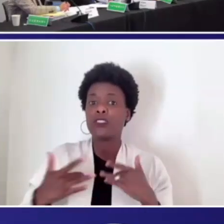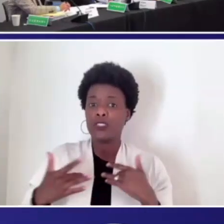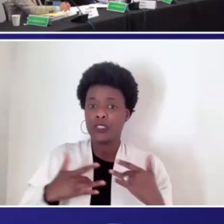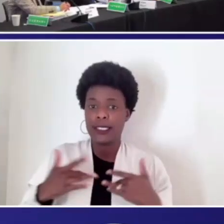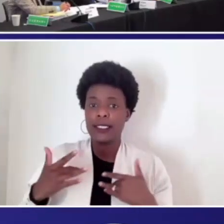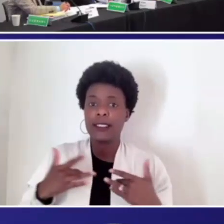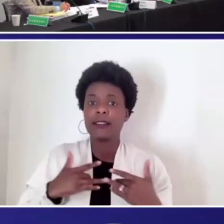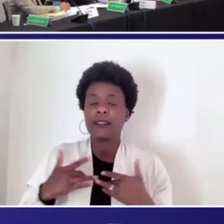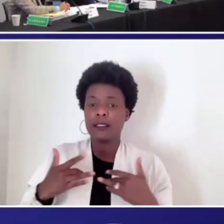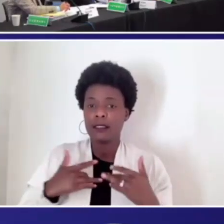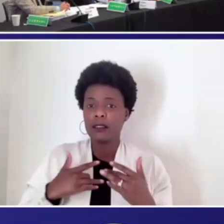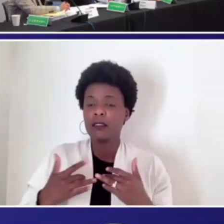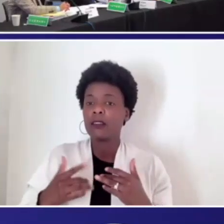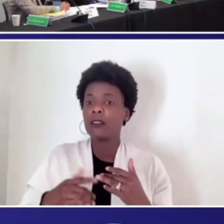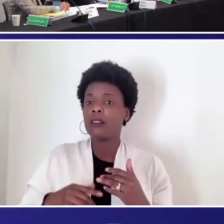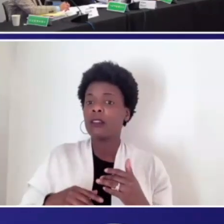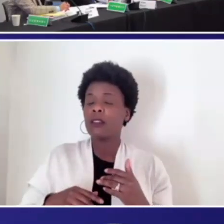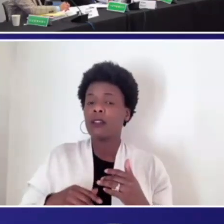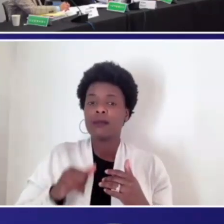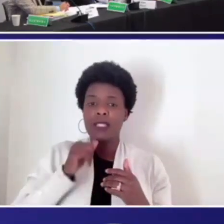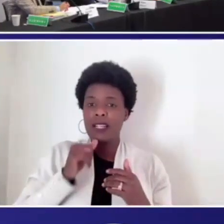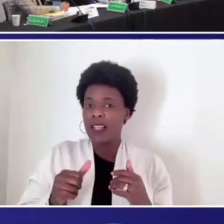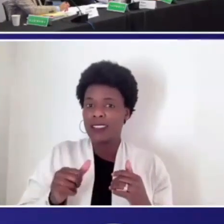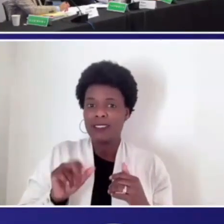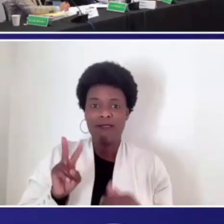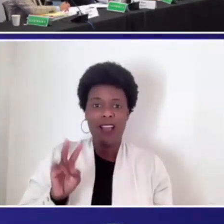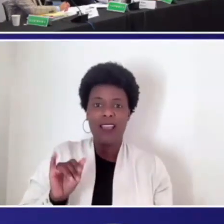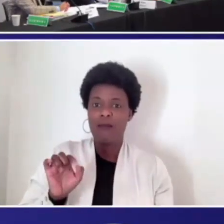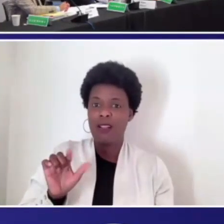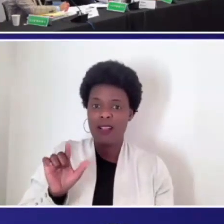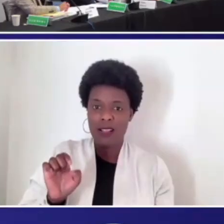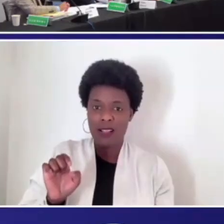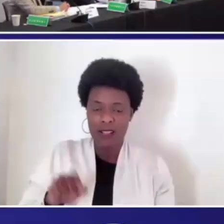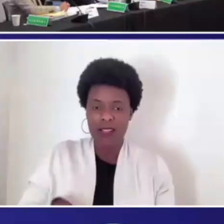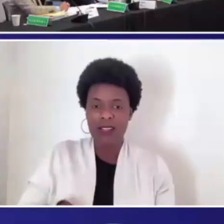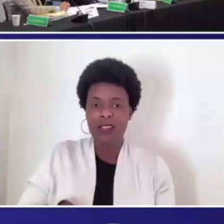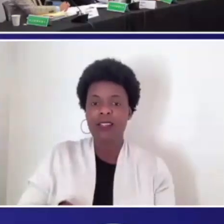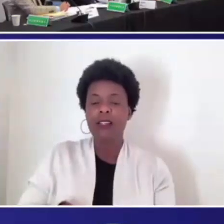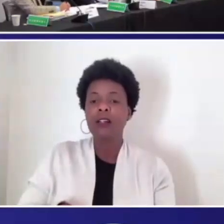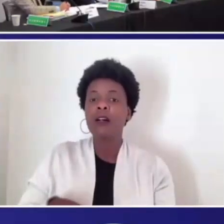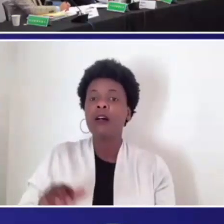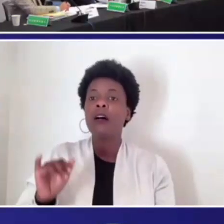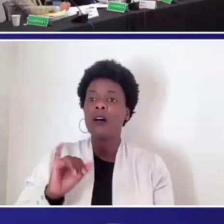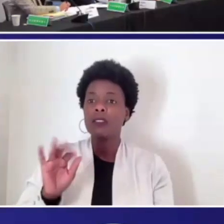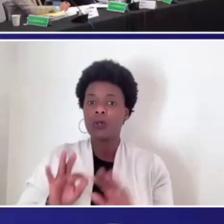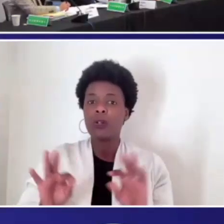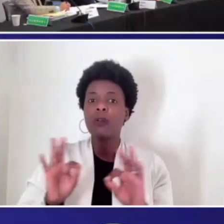viability. And I also think we need to be cognizant of congressional intent to create